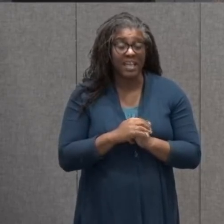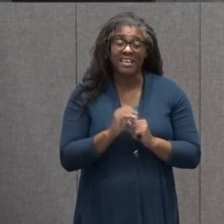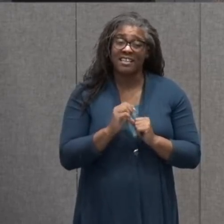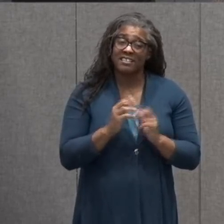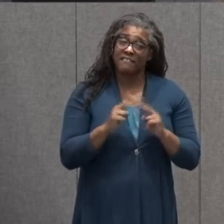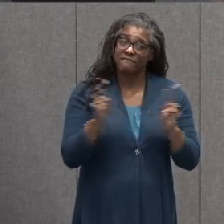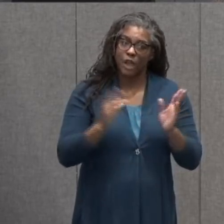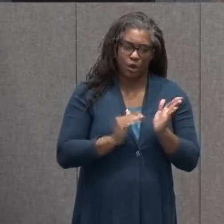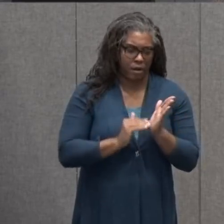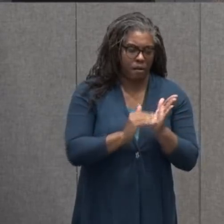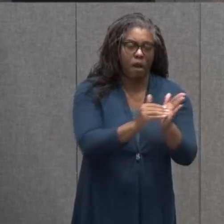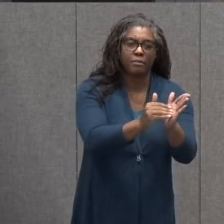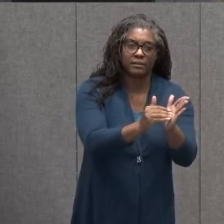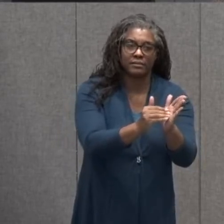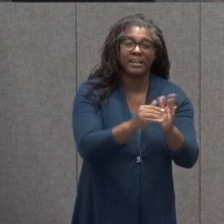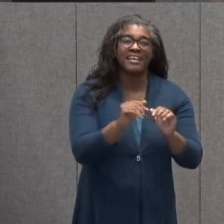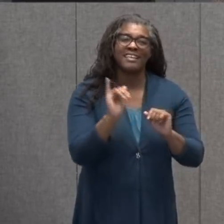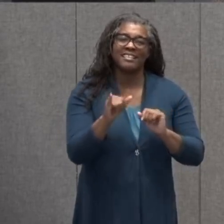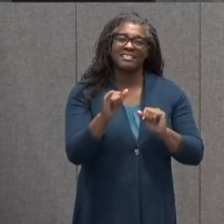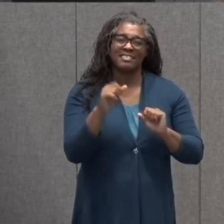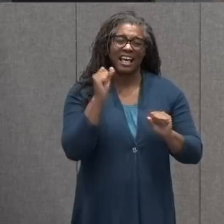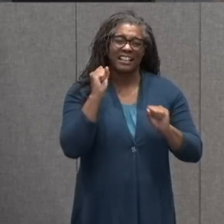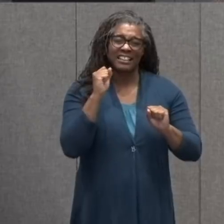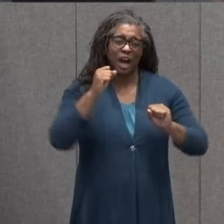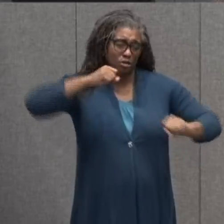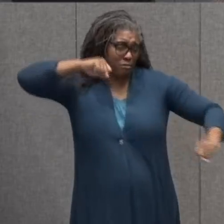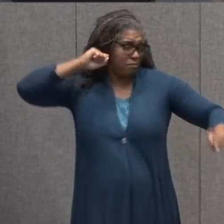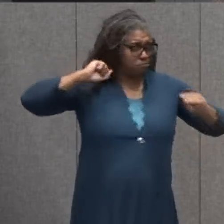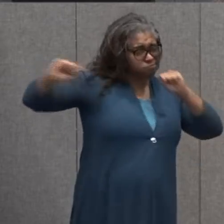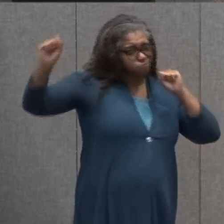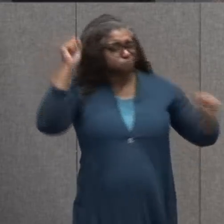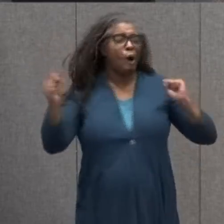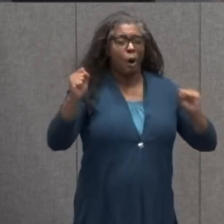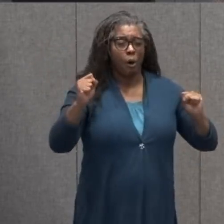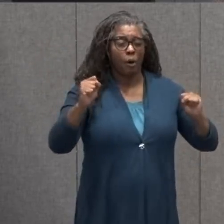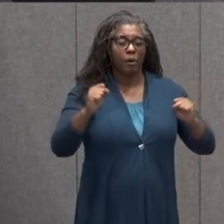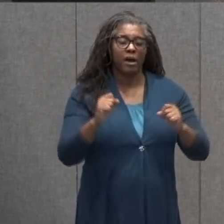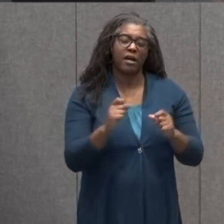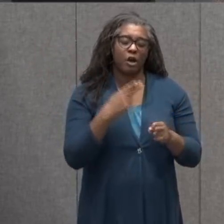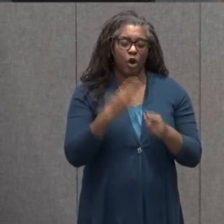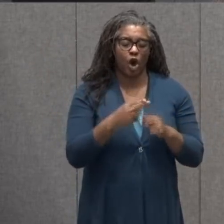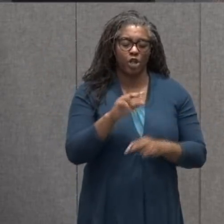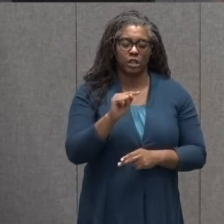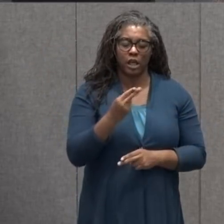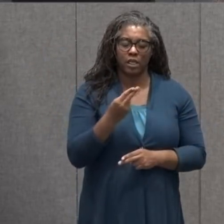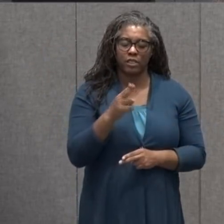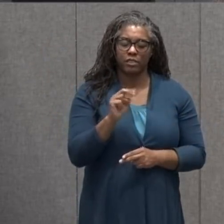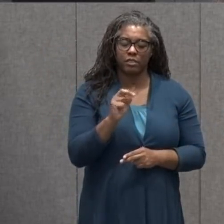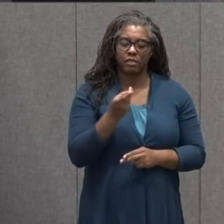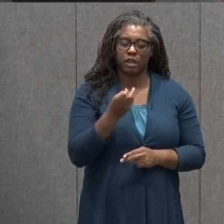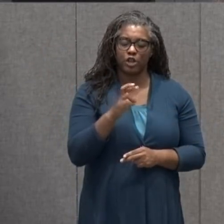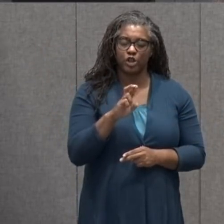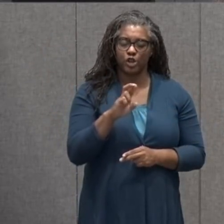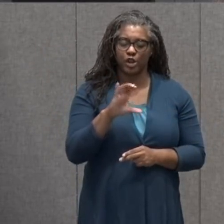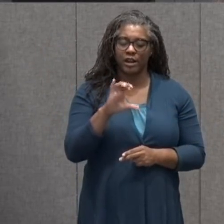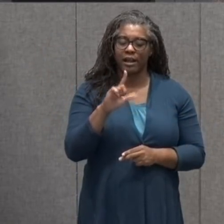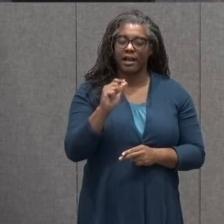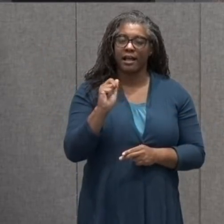The loud booms they make are called thunderclaps. The flashes of light are called, what are they called?